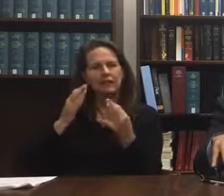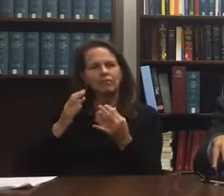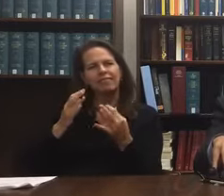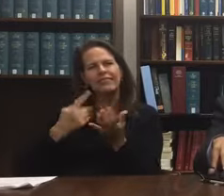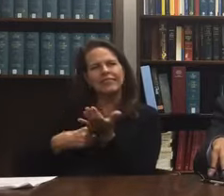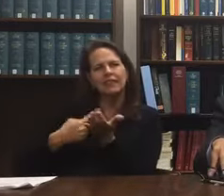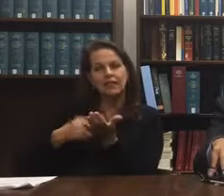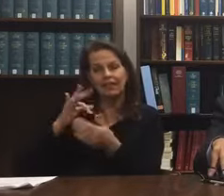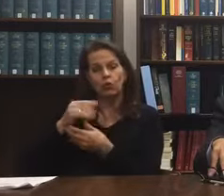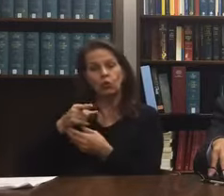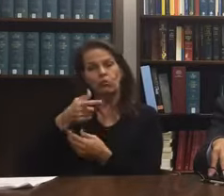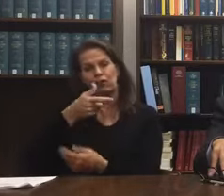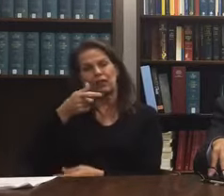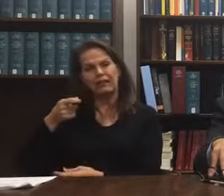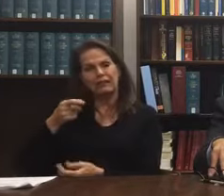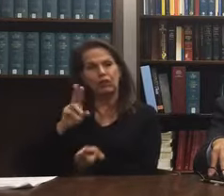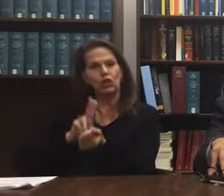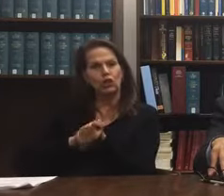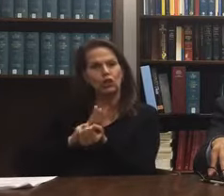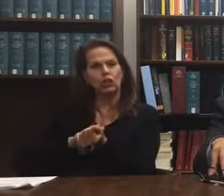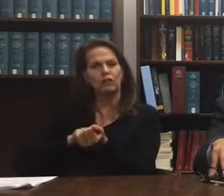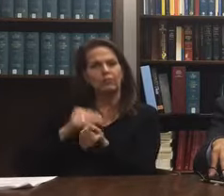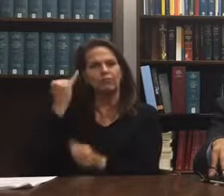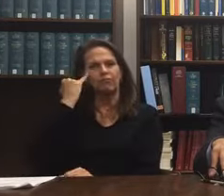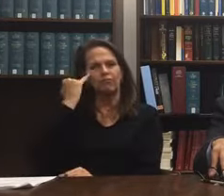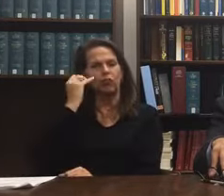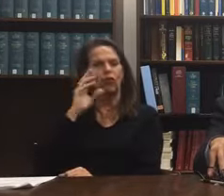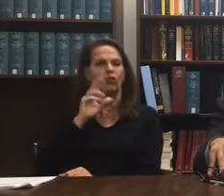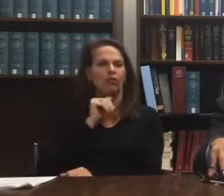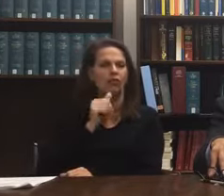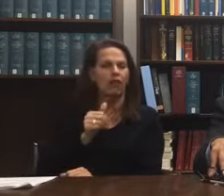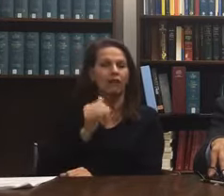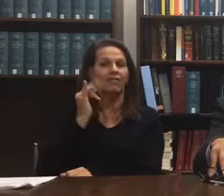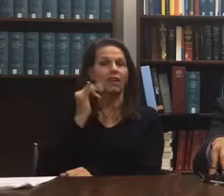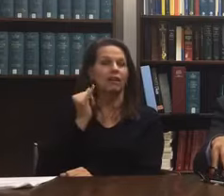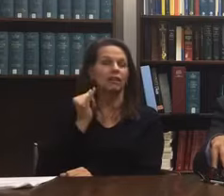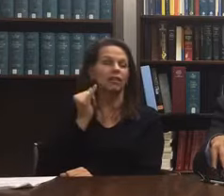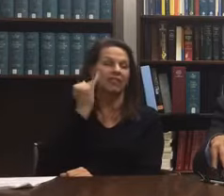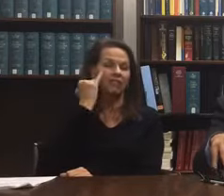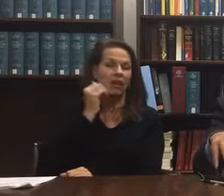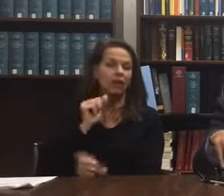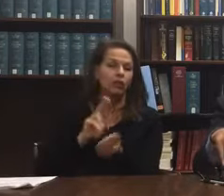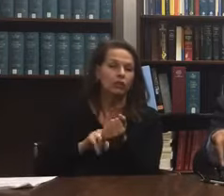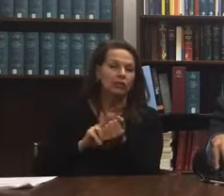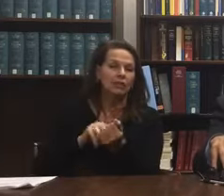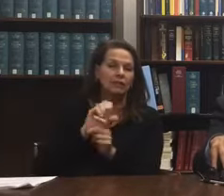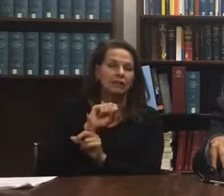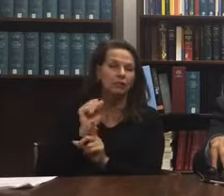a nurse or not if it's a nursing case the problem for us is we don't usually